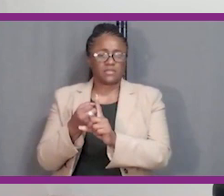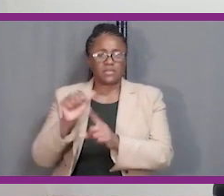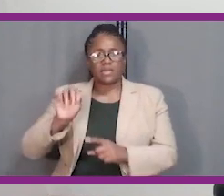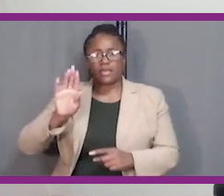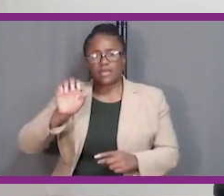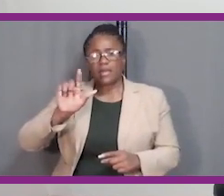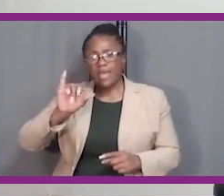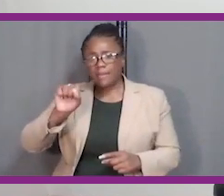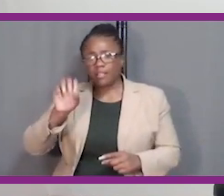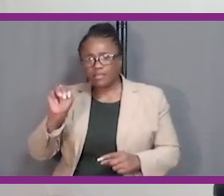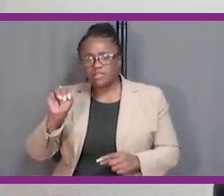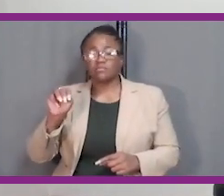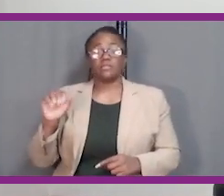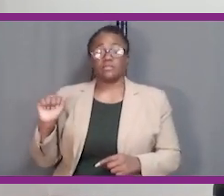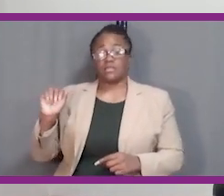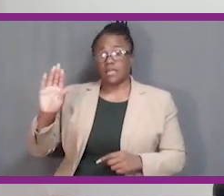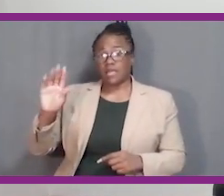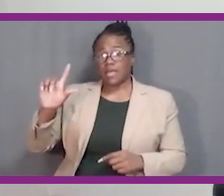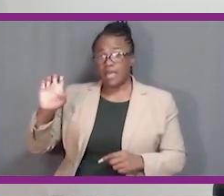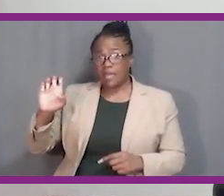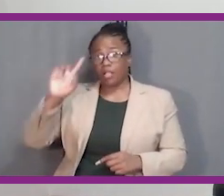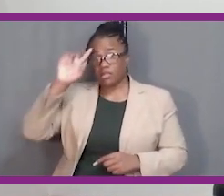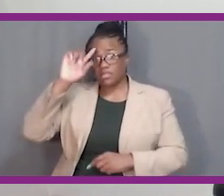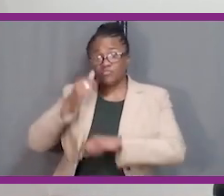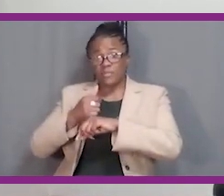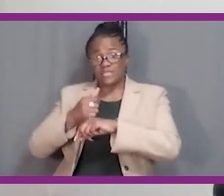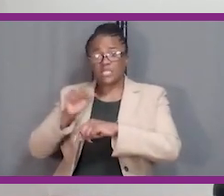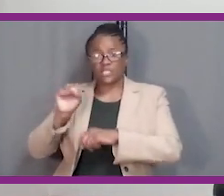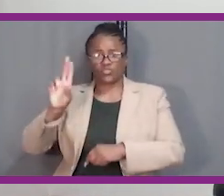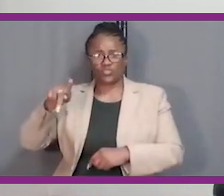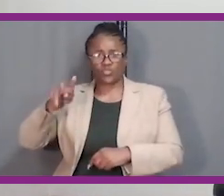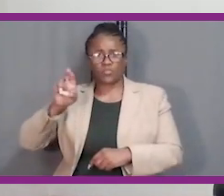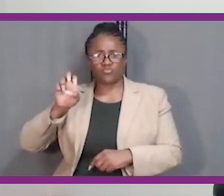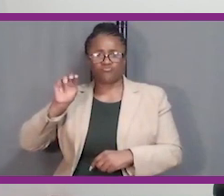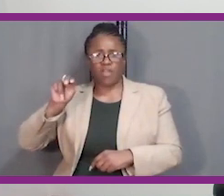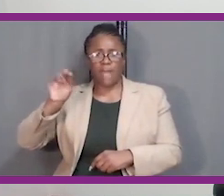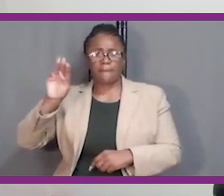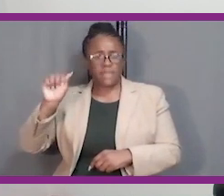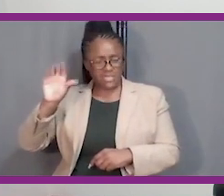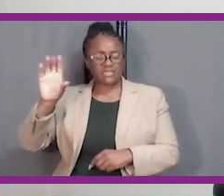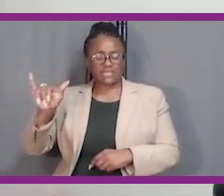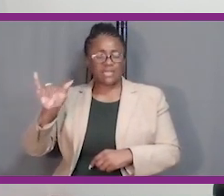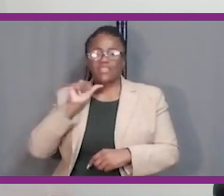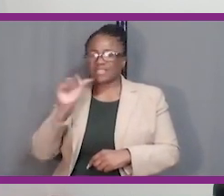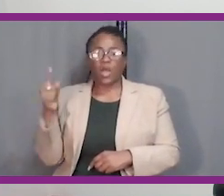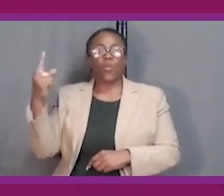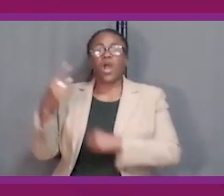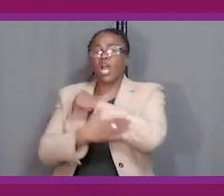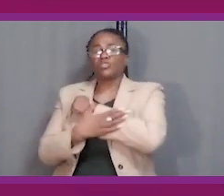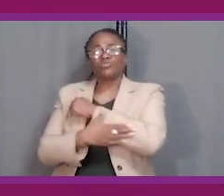country's problem or a single people's problem, that it actually permeates the entire world. I